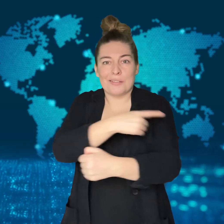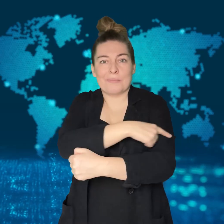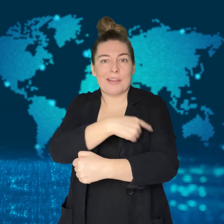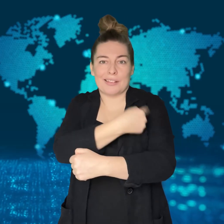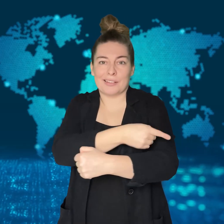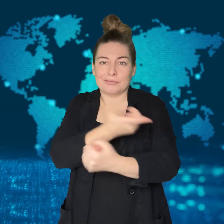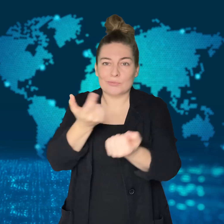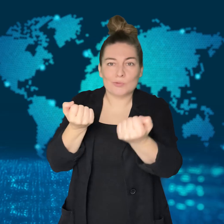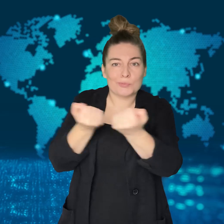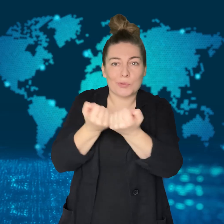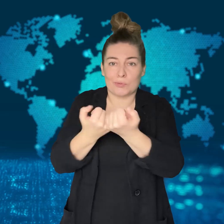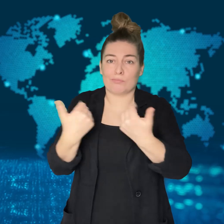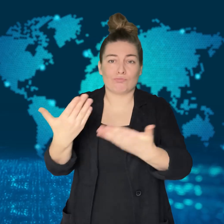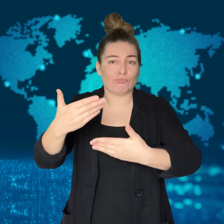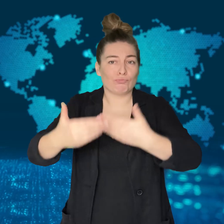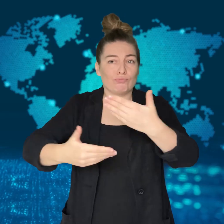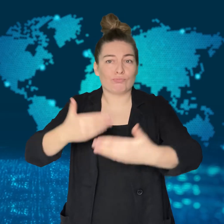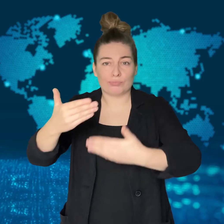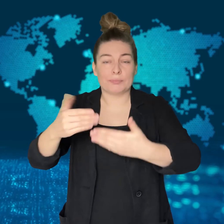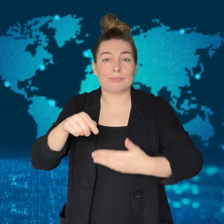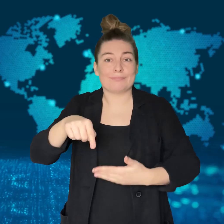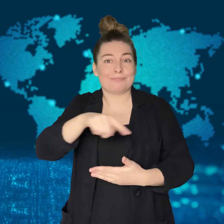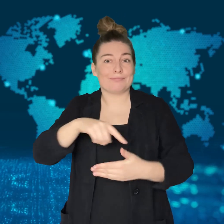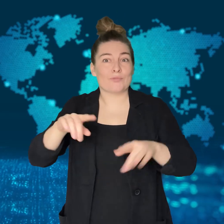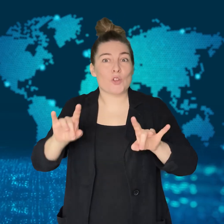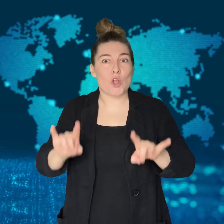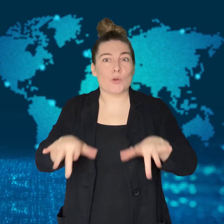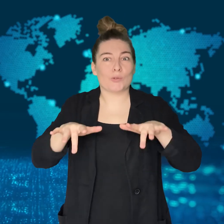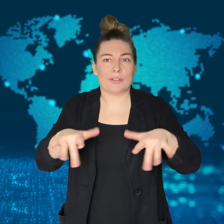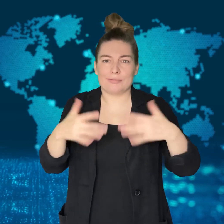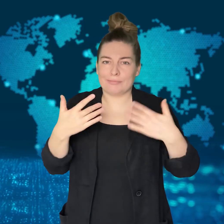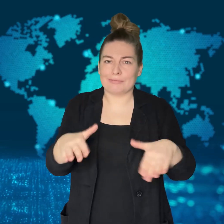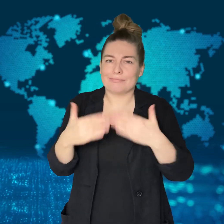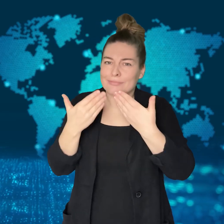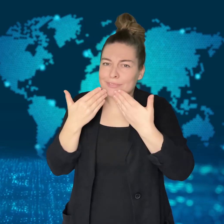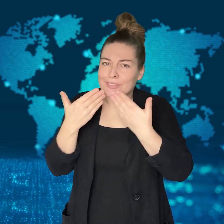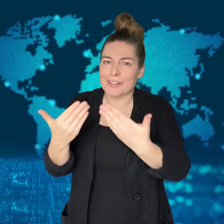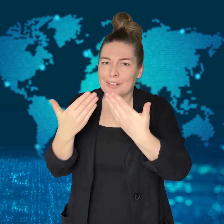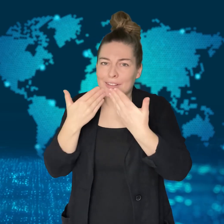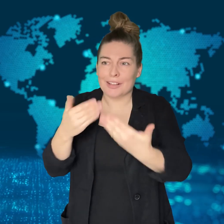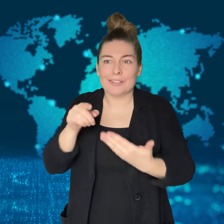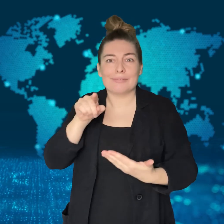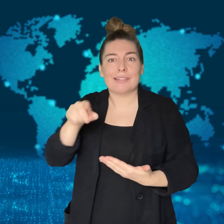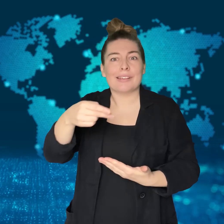and support as they begin to rehabilitate.